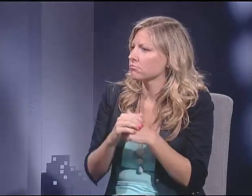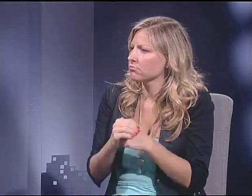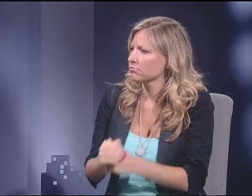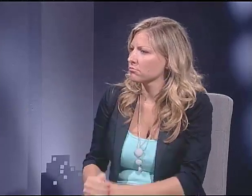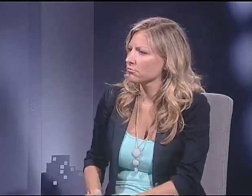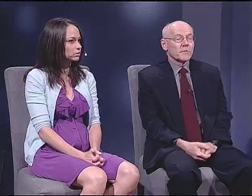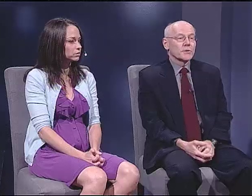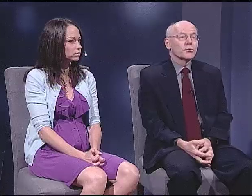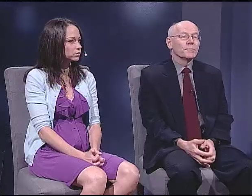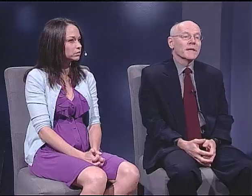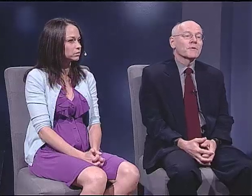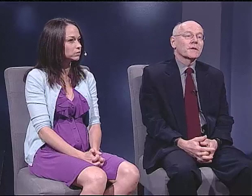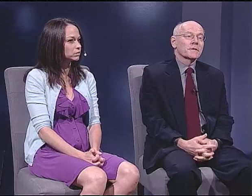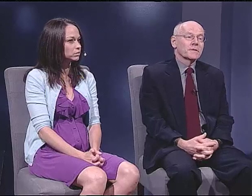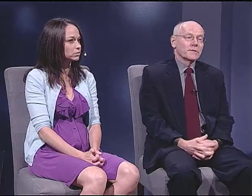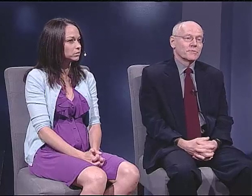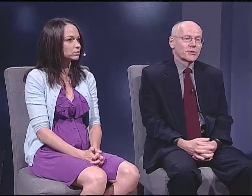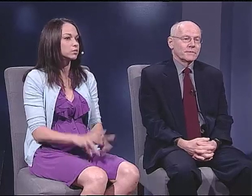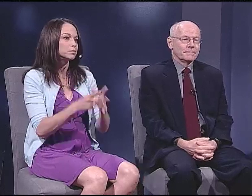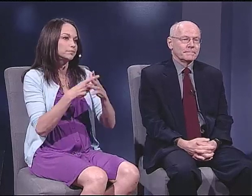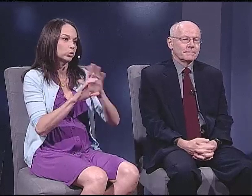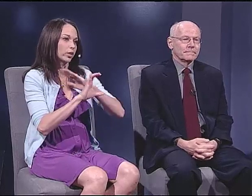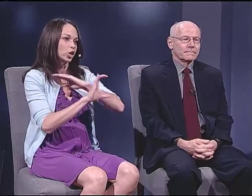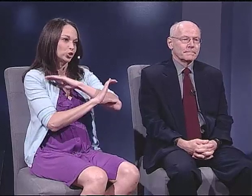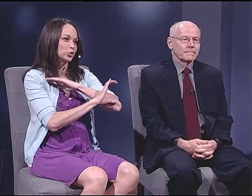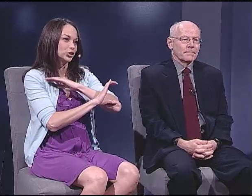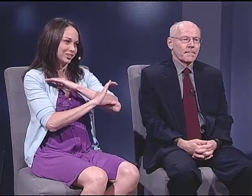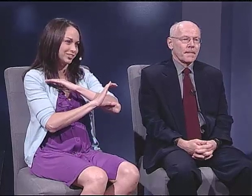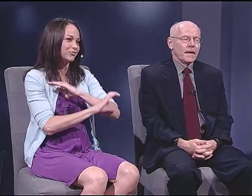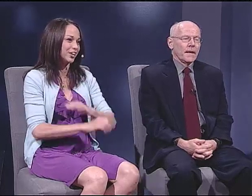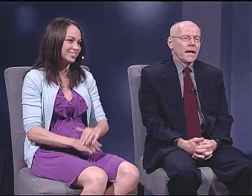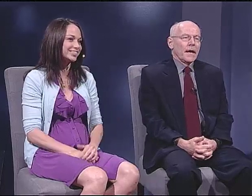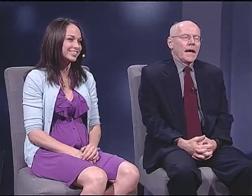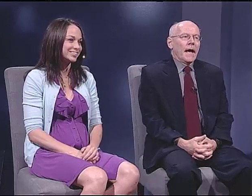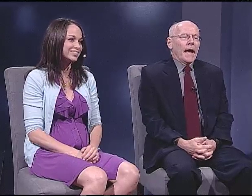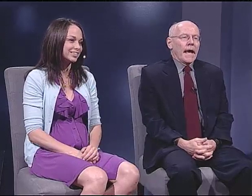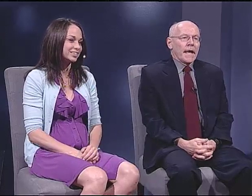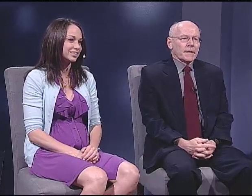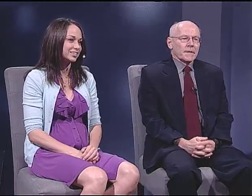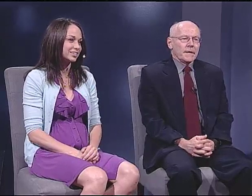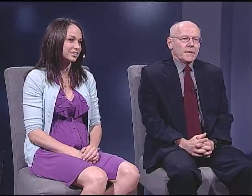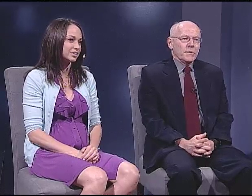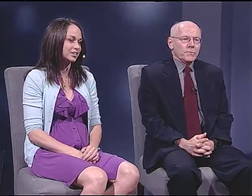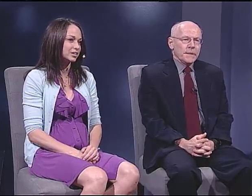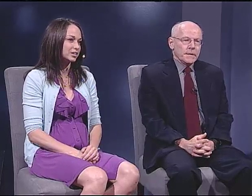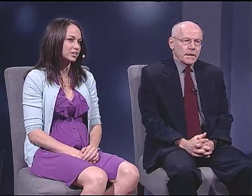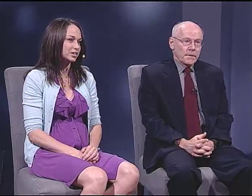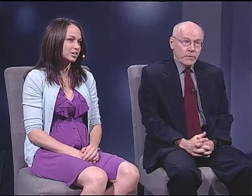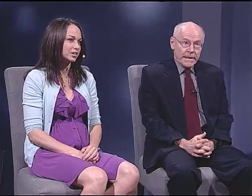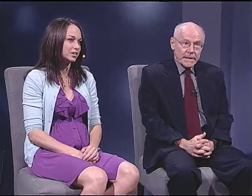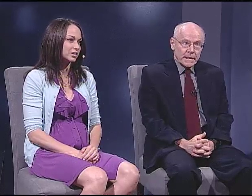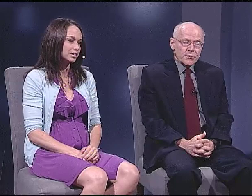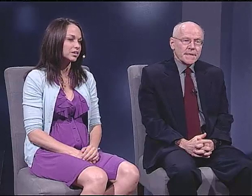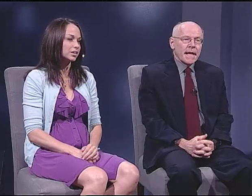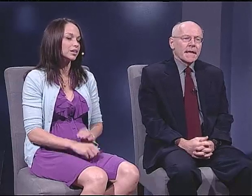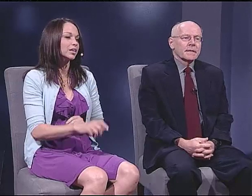Professor Gregg: Well, first of all you should begin with the Constitution. Tamara: Right. Professor Gregg: One needs to understand